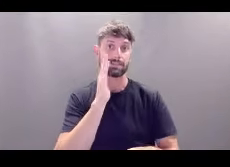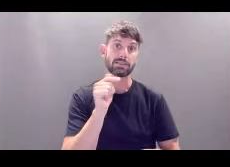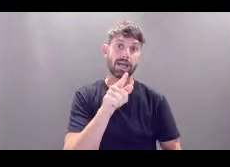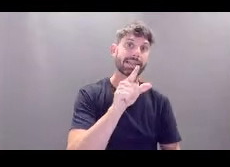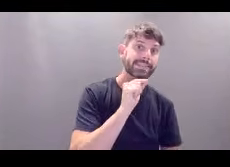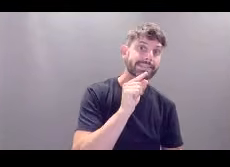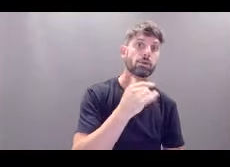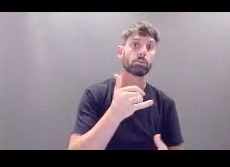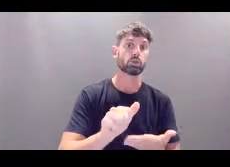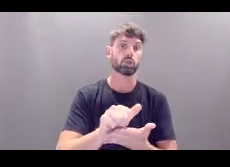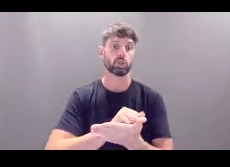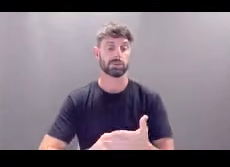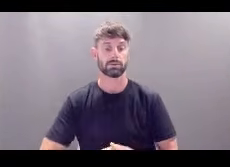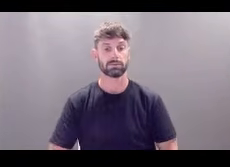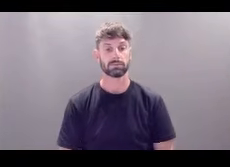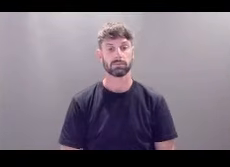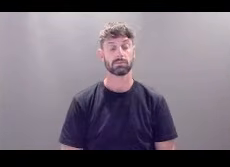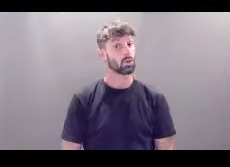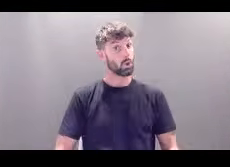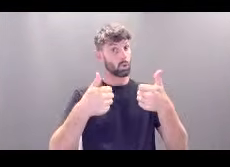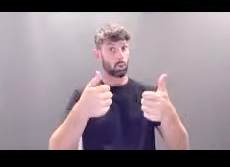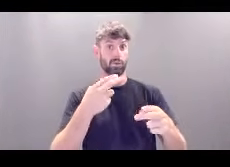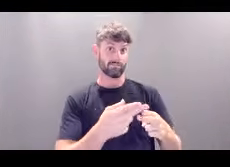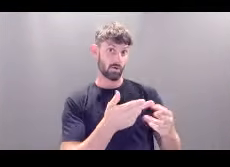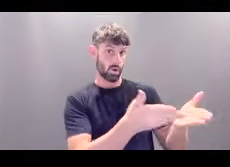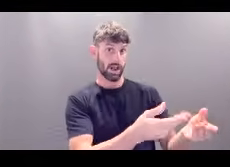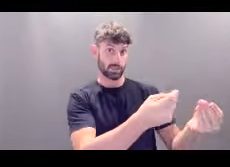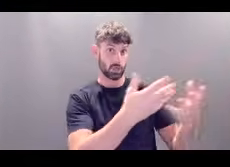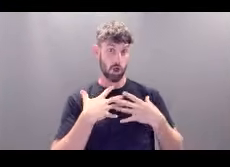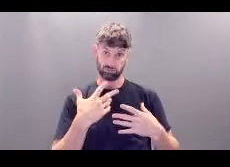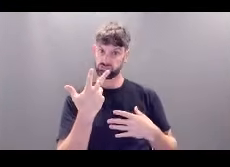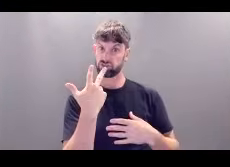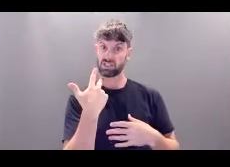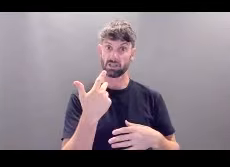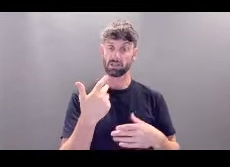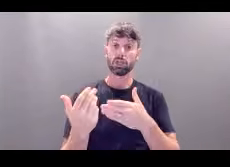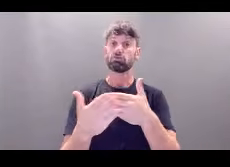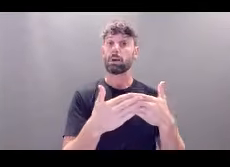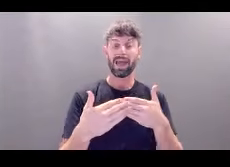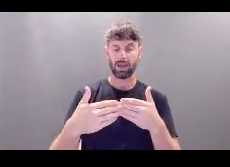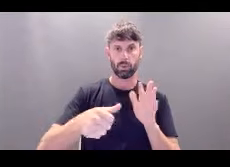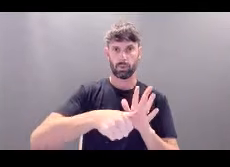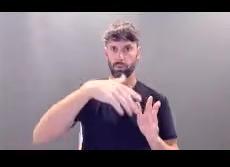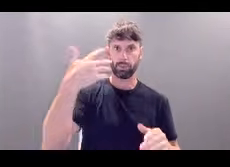Participants should let us know if their repairs are expensive or if they are needed frequently.